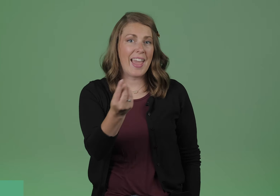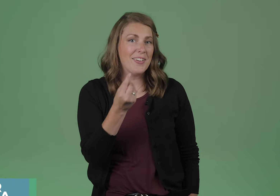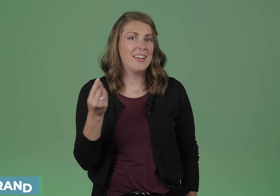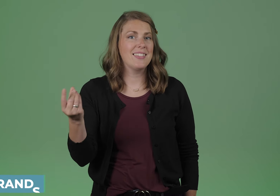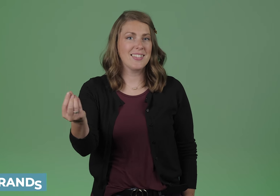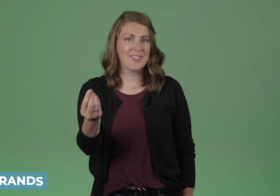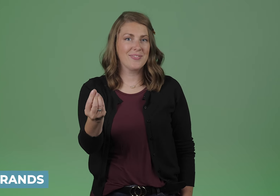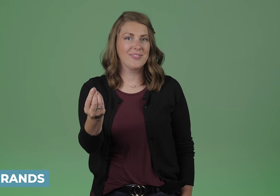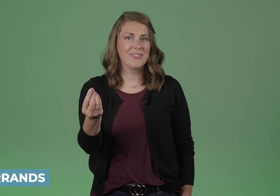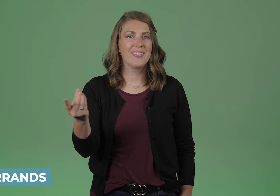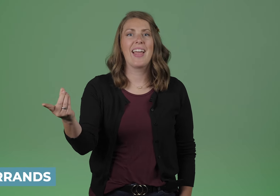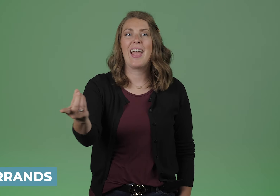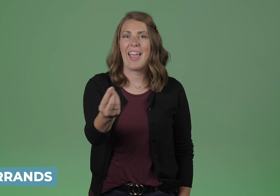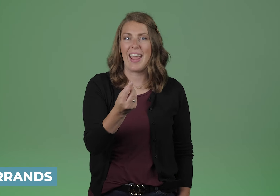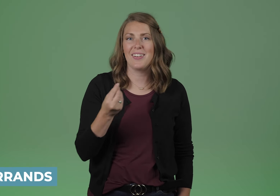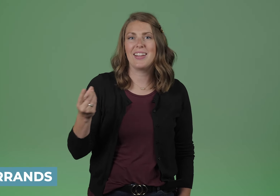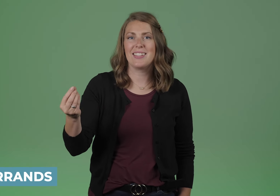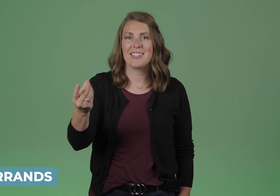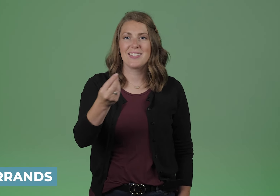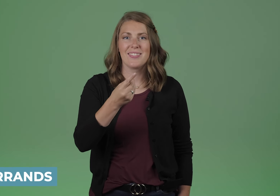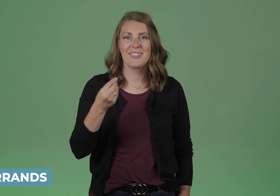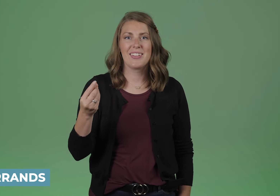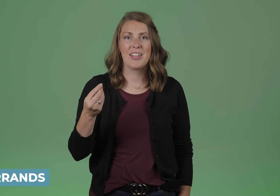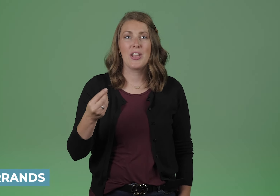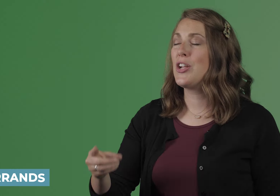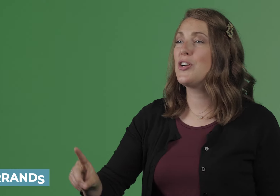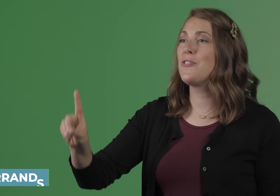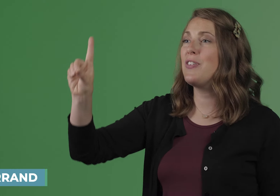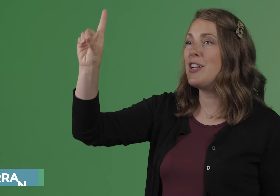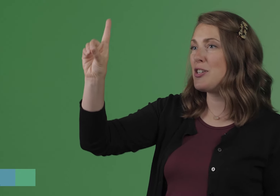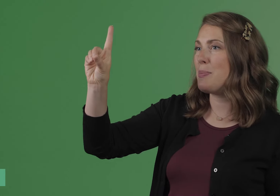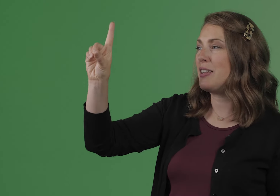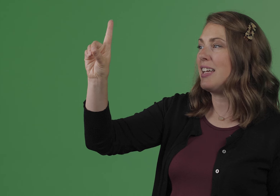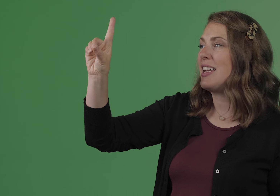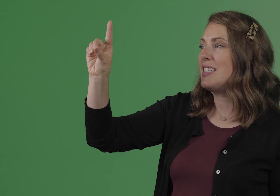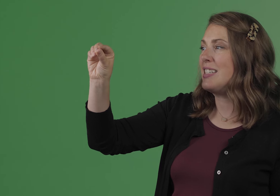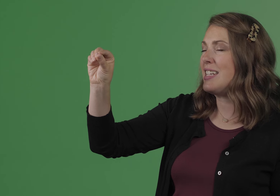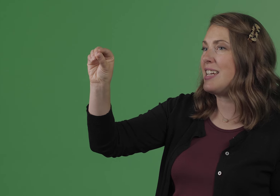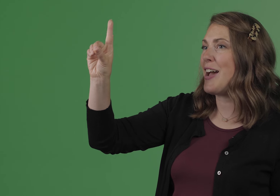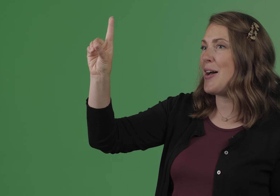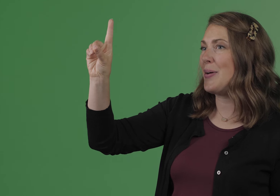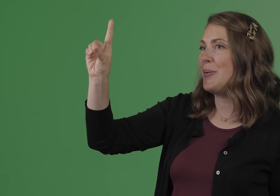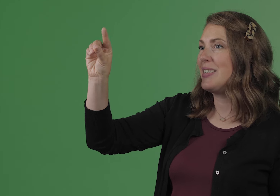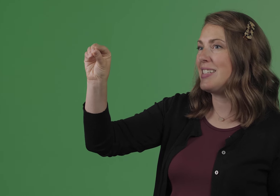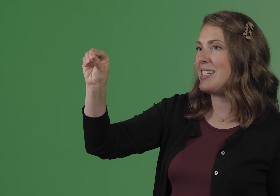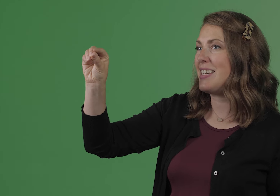Errands. Your fingerspelling d o d